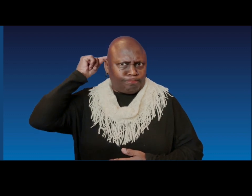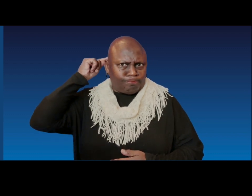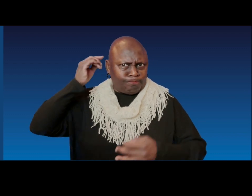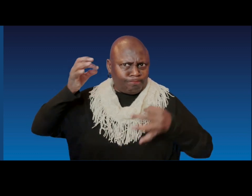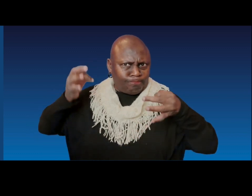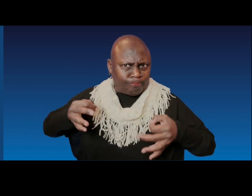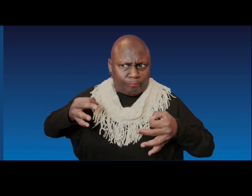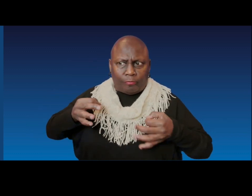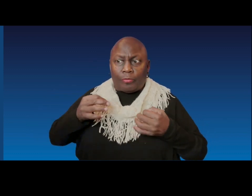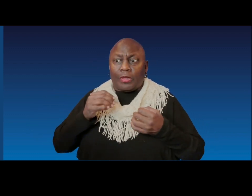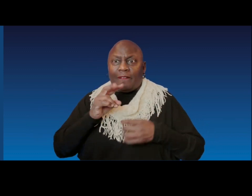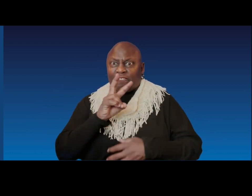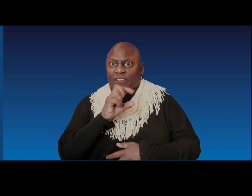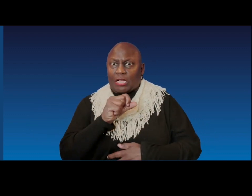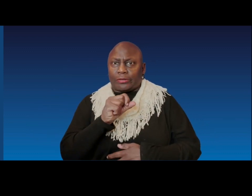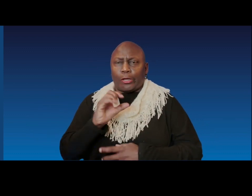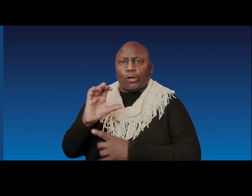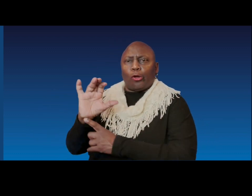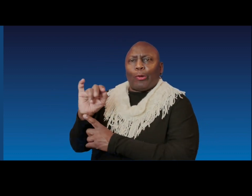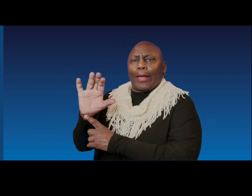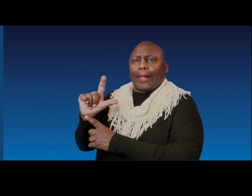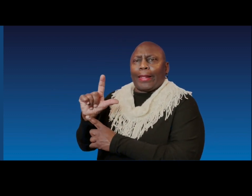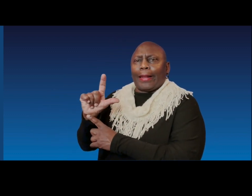First is the critical period,